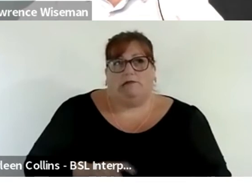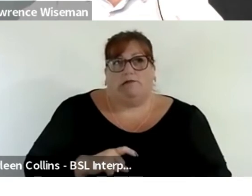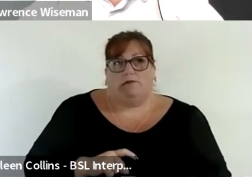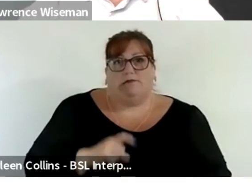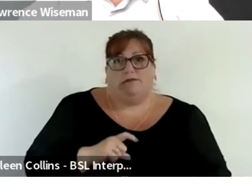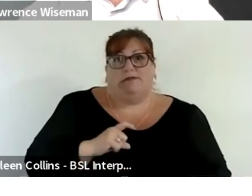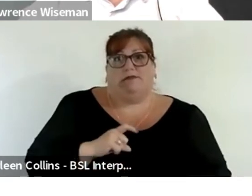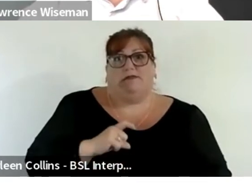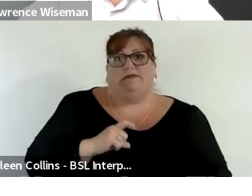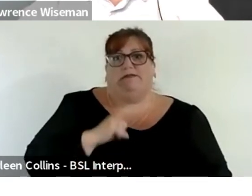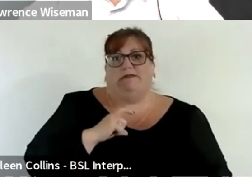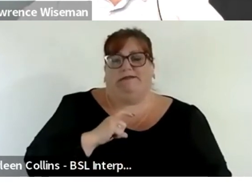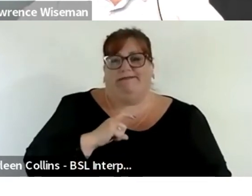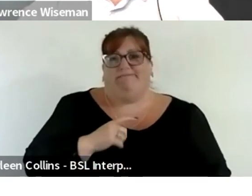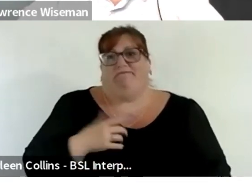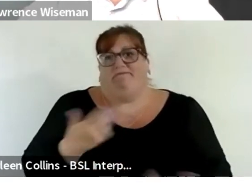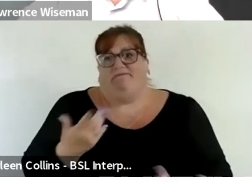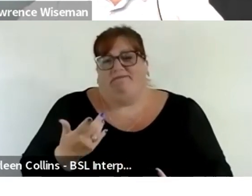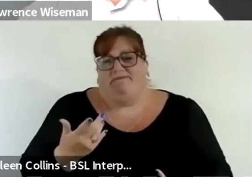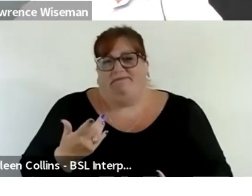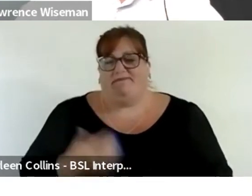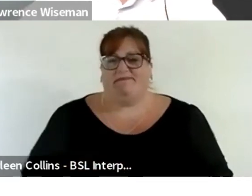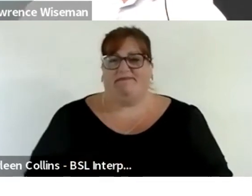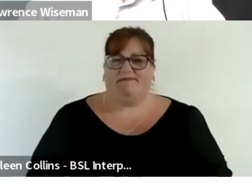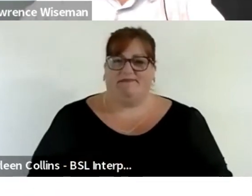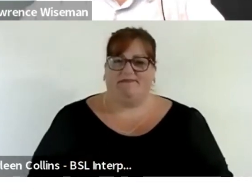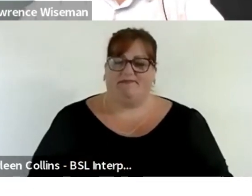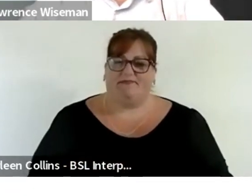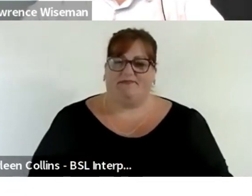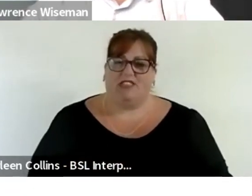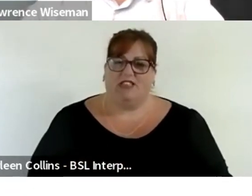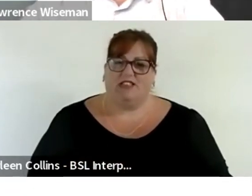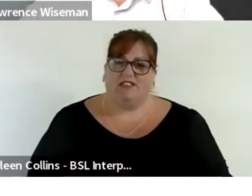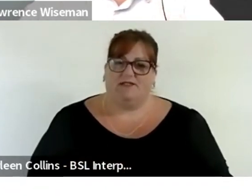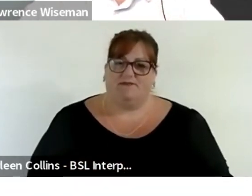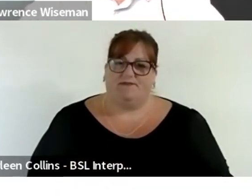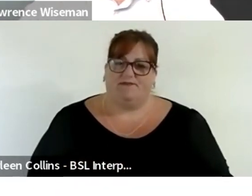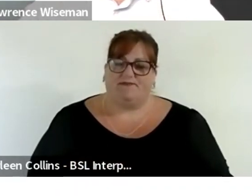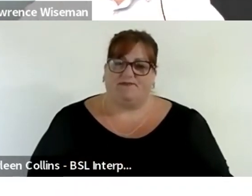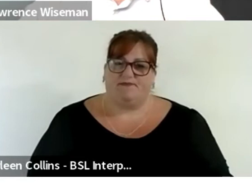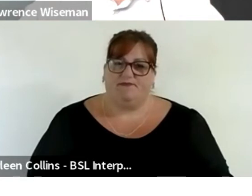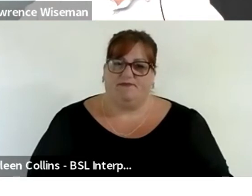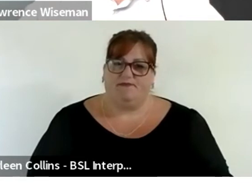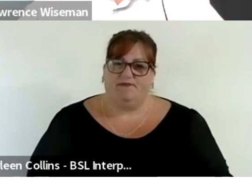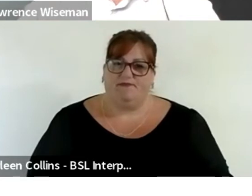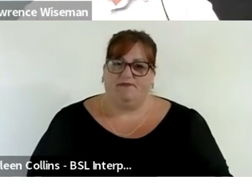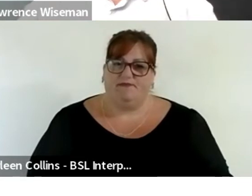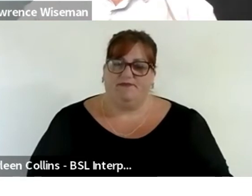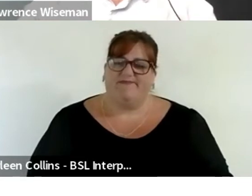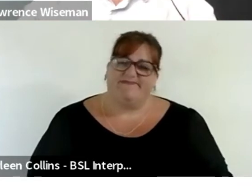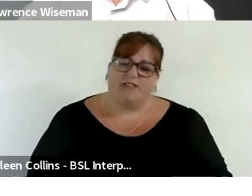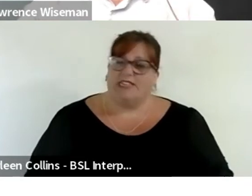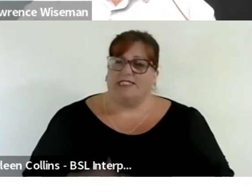not shared with colleagues because that doesn't feel great either. So, it's - it's always a balance.